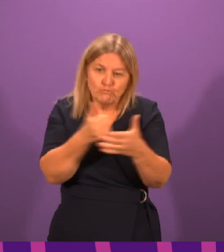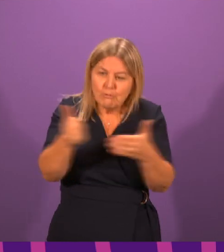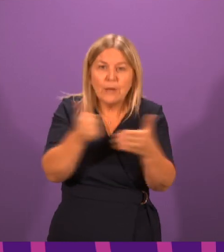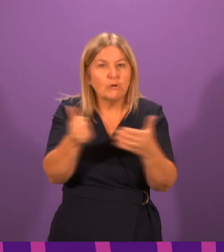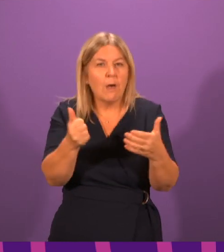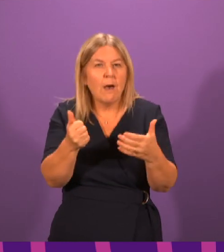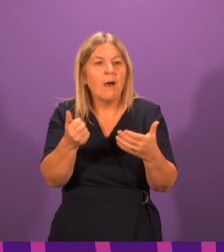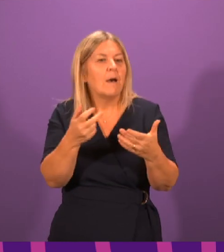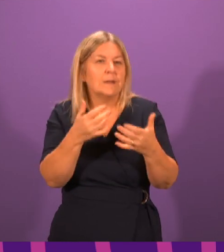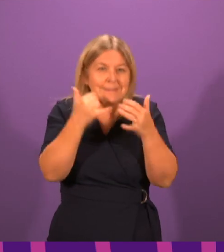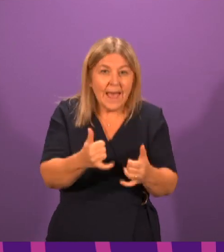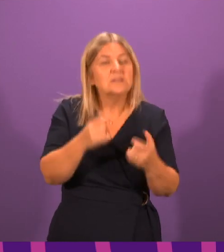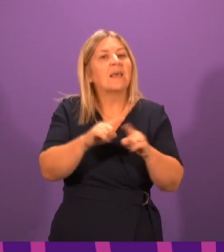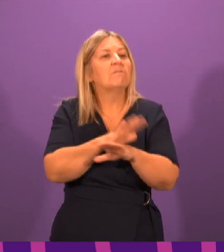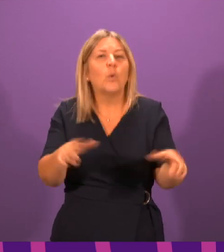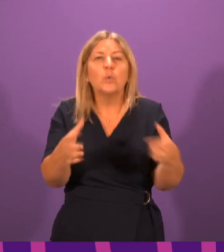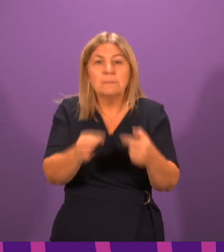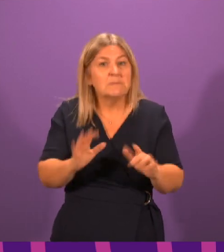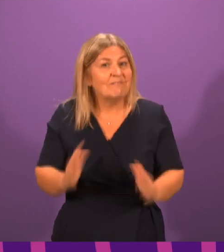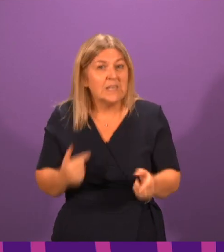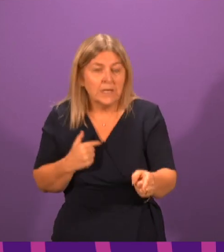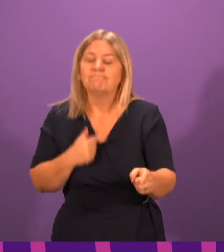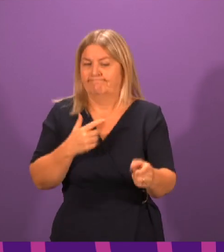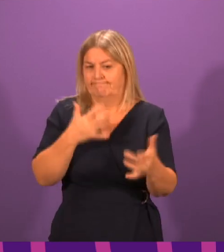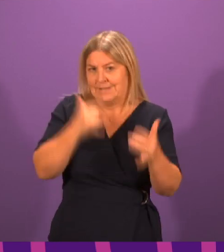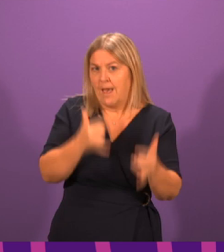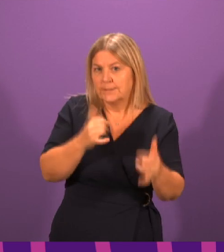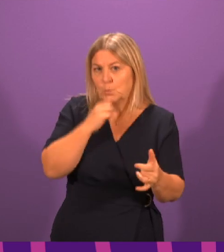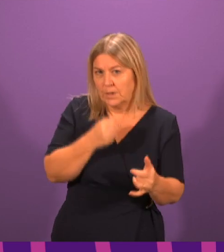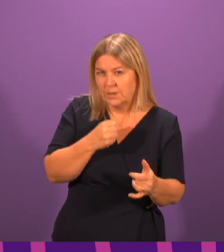asymptomatic testing. That is in line with the clinical review that was published last Friday.